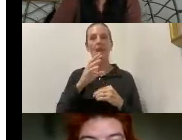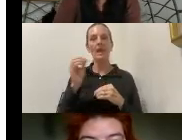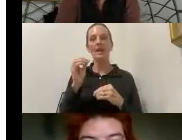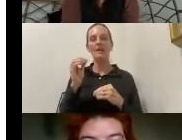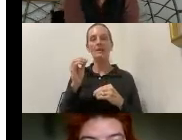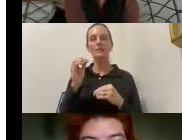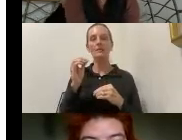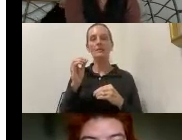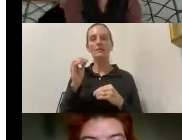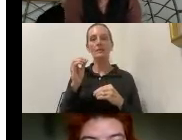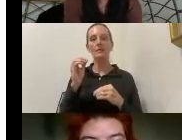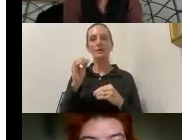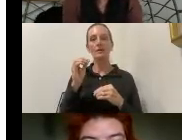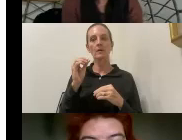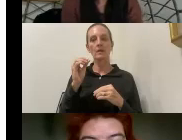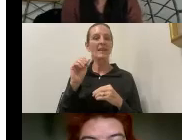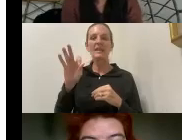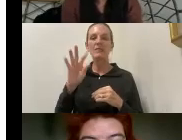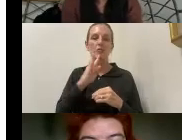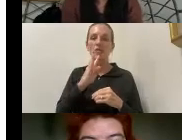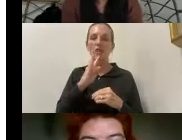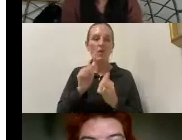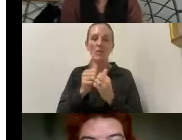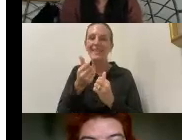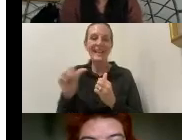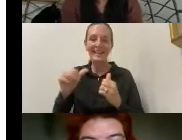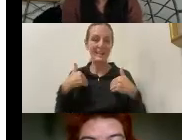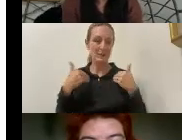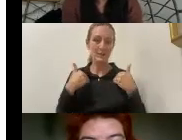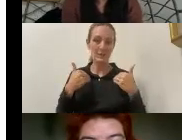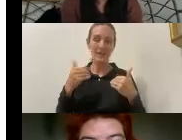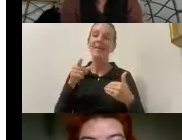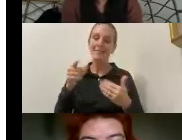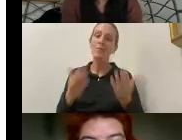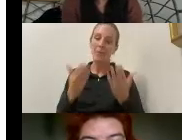Talk to literally any youth they're gonna probably say the same thing, this is what's